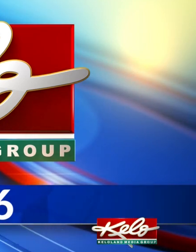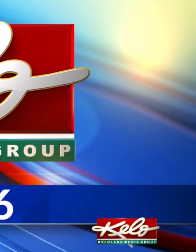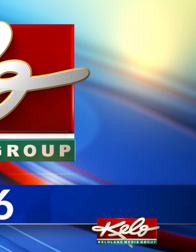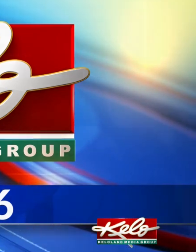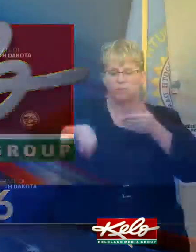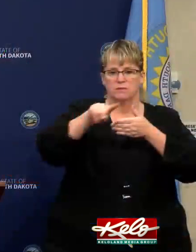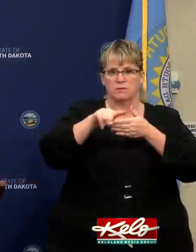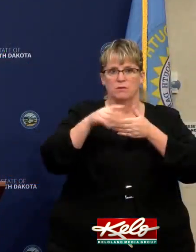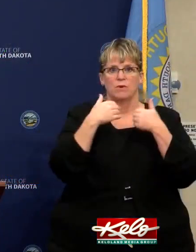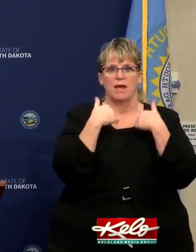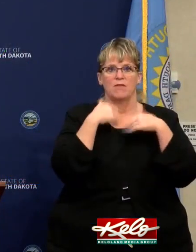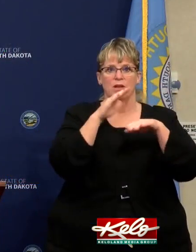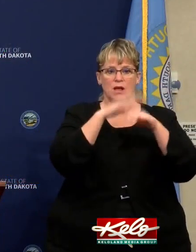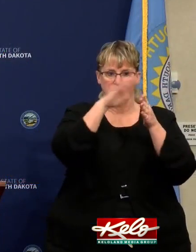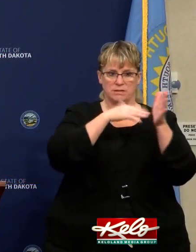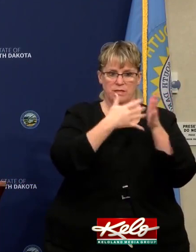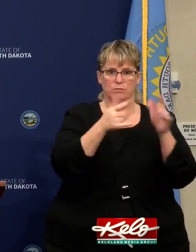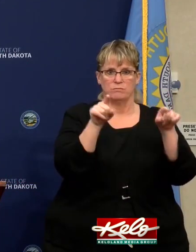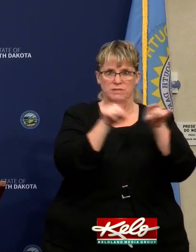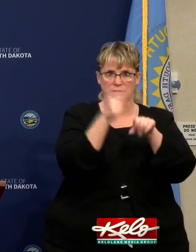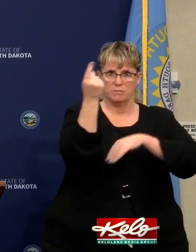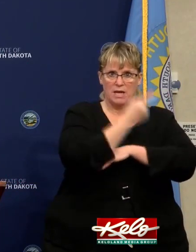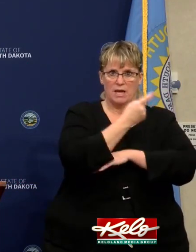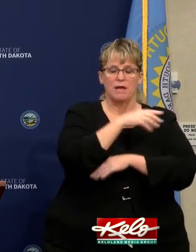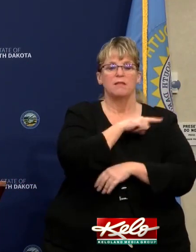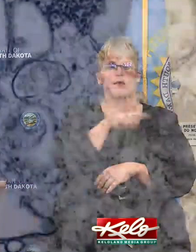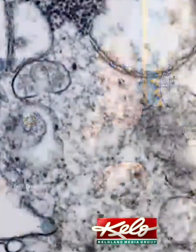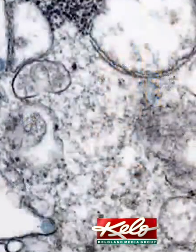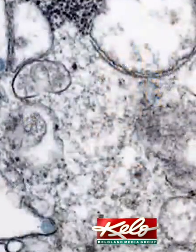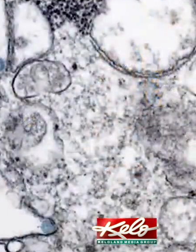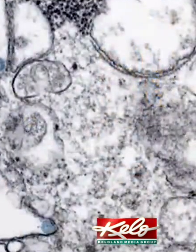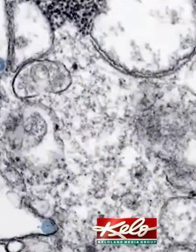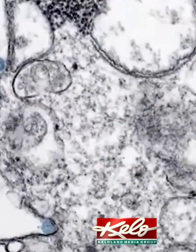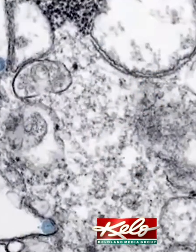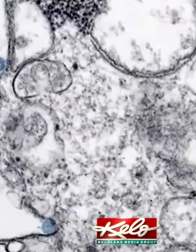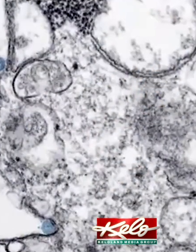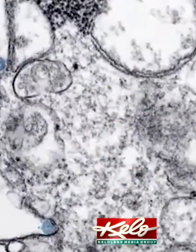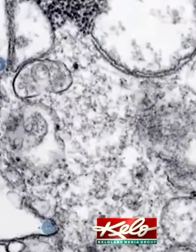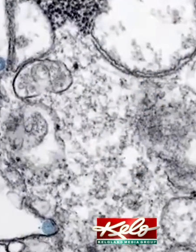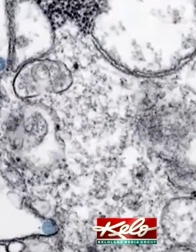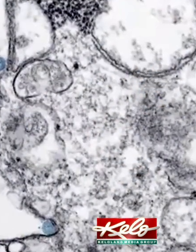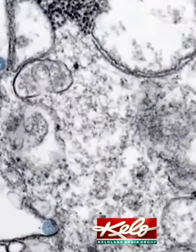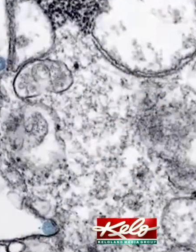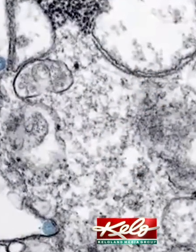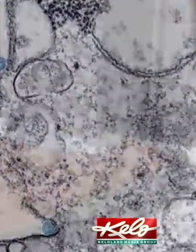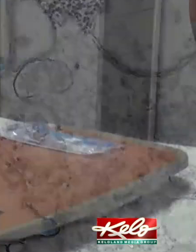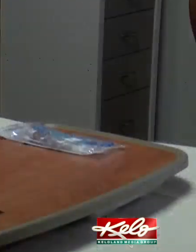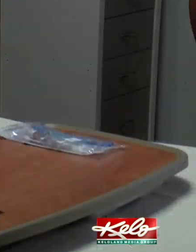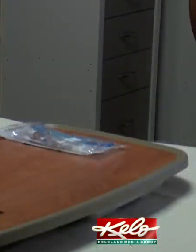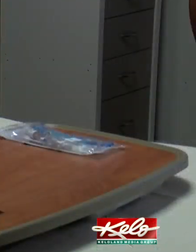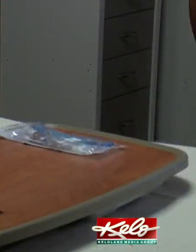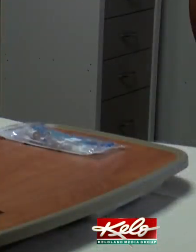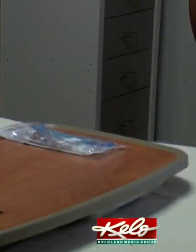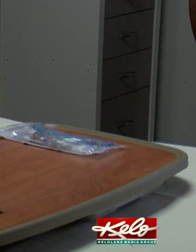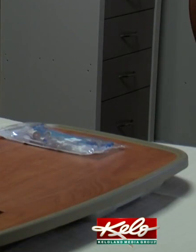áááPKGááá GOVERNOR KRISTI NOEM HAS BEEN TALKING WITH HEALTH CARE PROVIDERS NOT ONLY ABOUT CORONAVIRUS BUT ALSO ABOUT SURGE